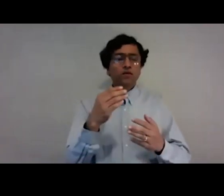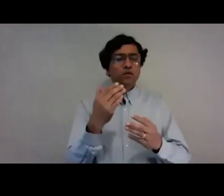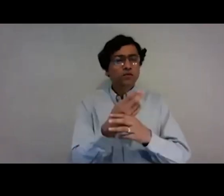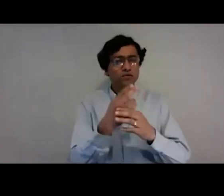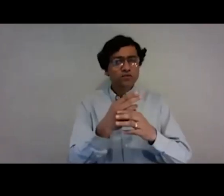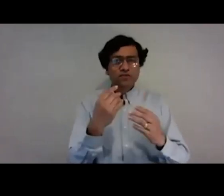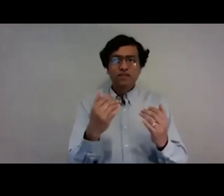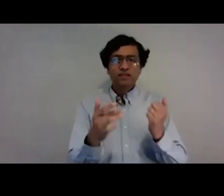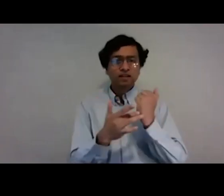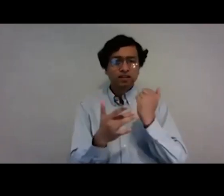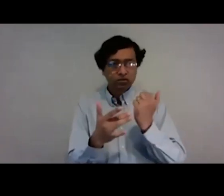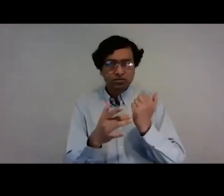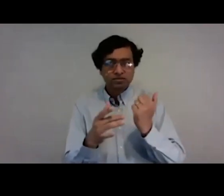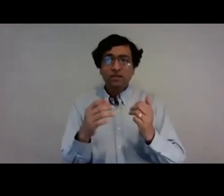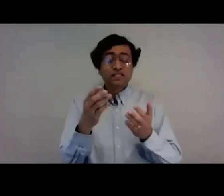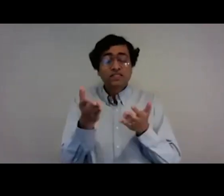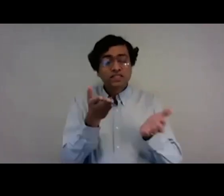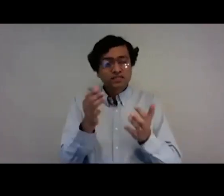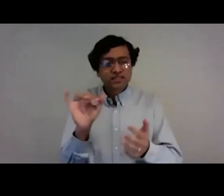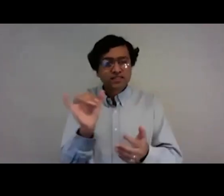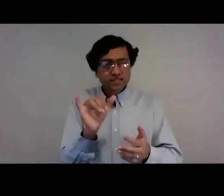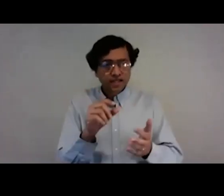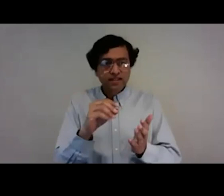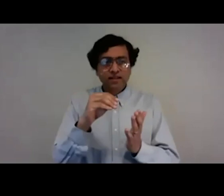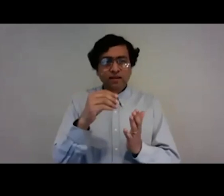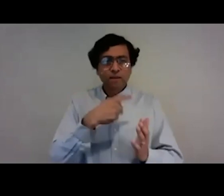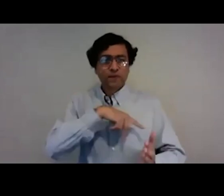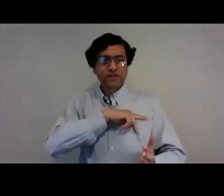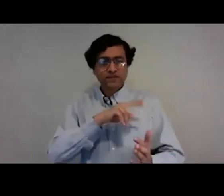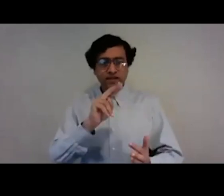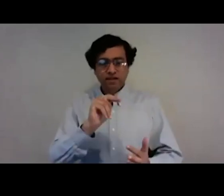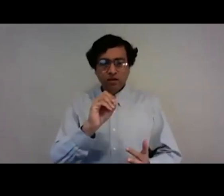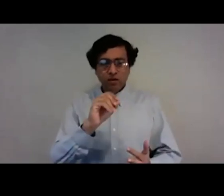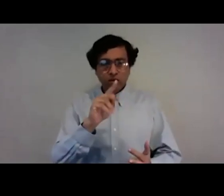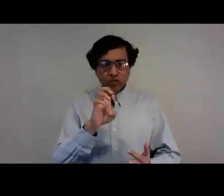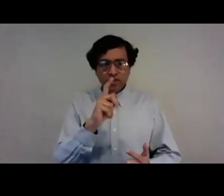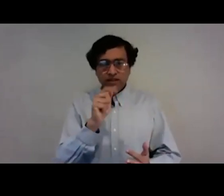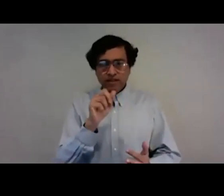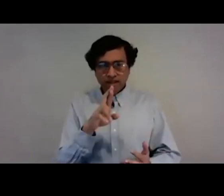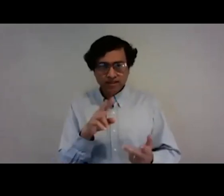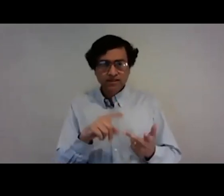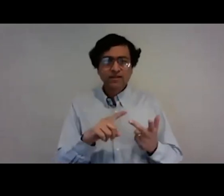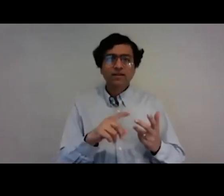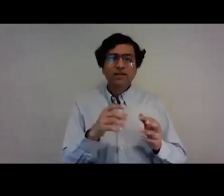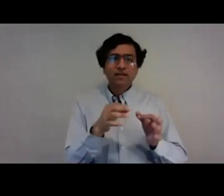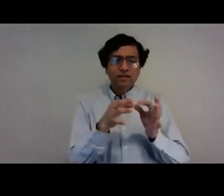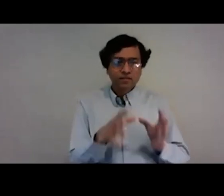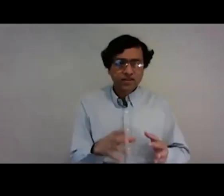to mitigate the issues that arise in mainstream classrooms.